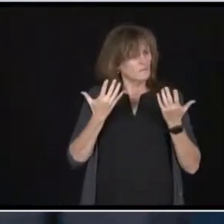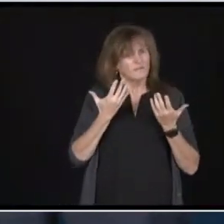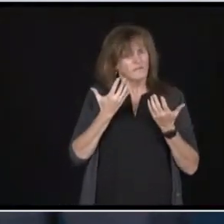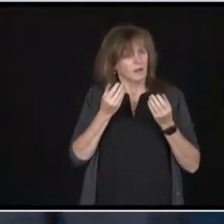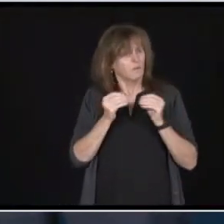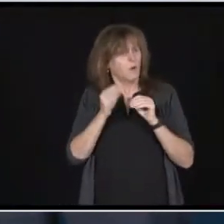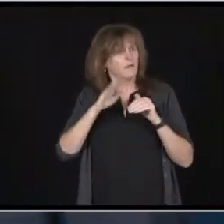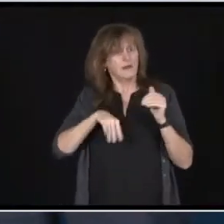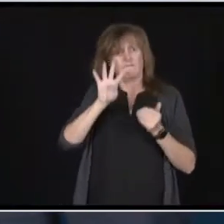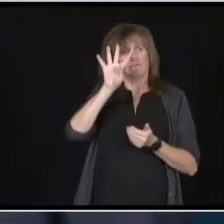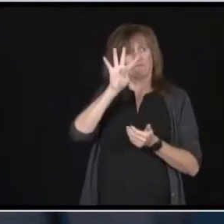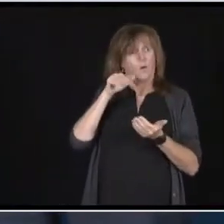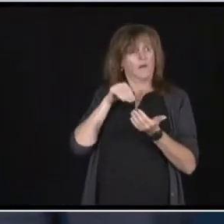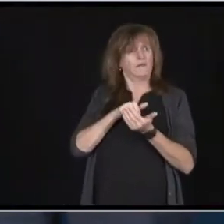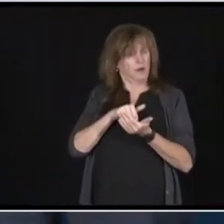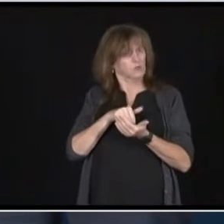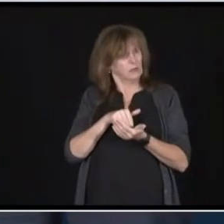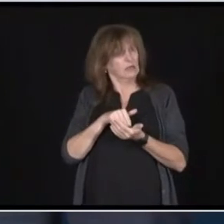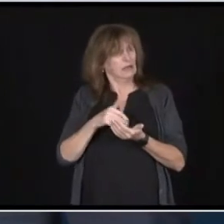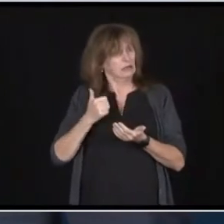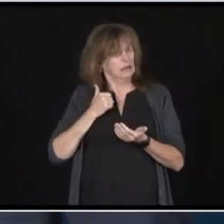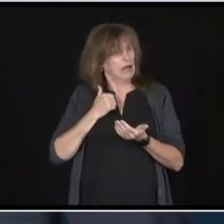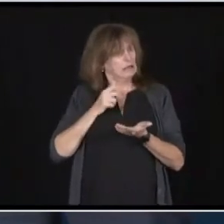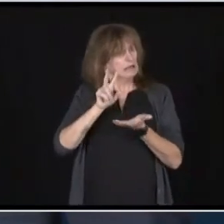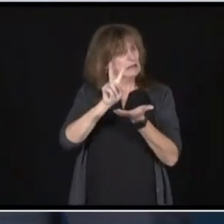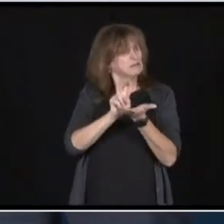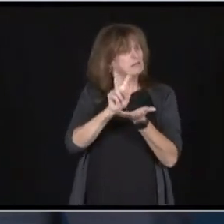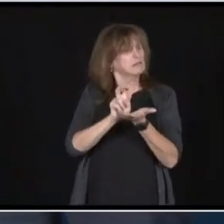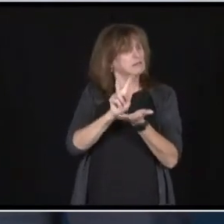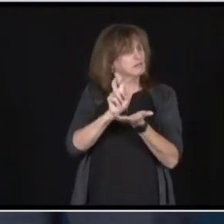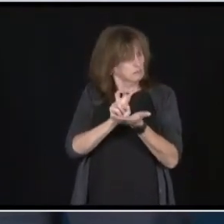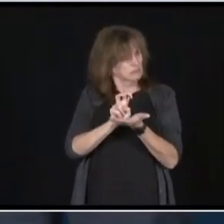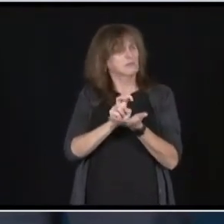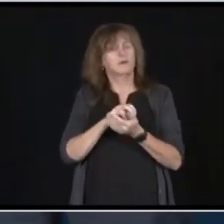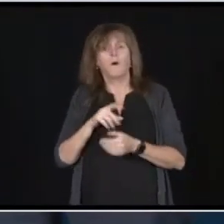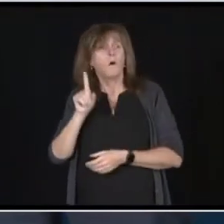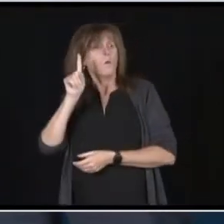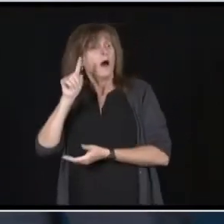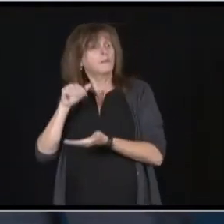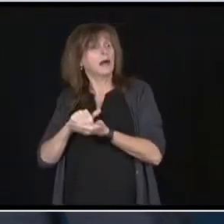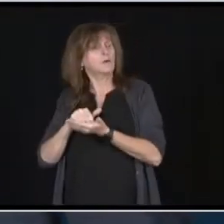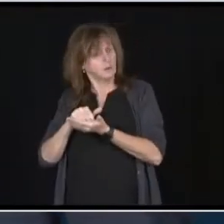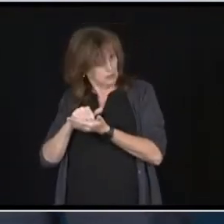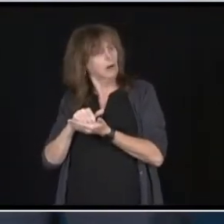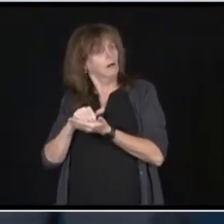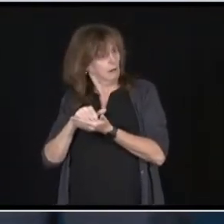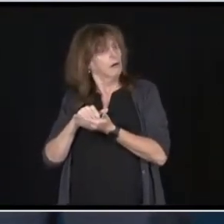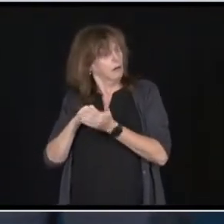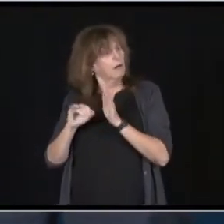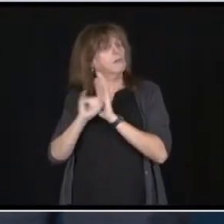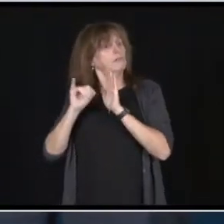More than 4 million Canadians have already downloaded the COVID alert app to date, and nearly 1000 COVID positive Ontarians have